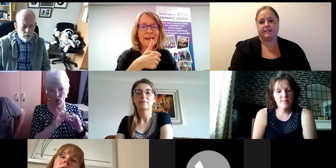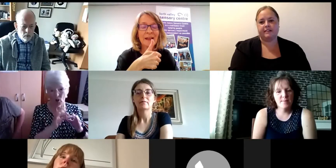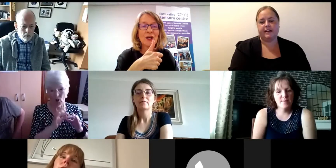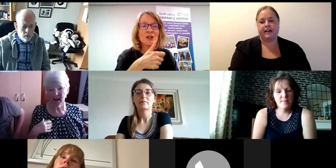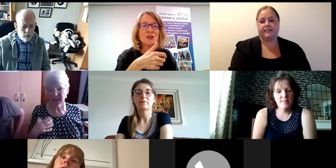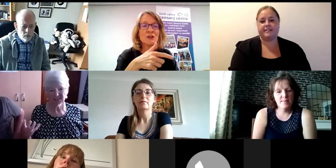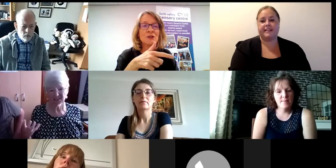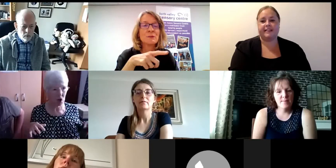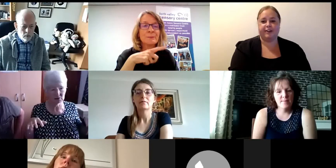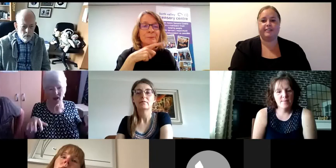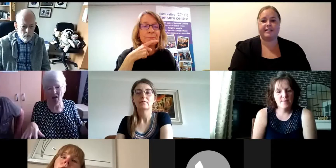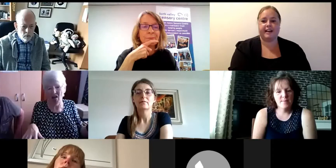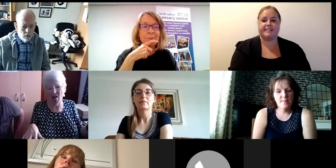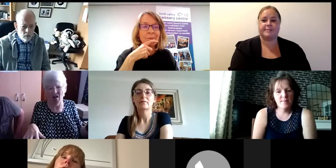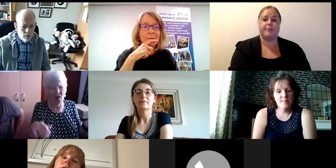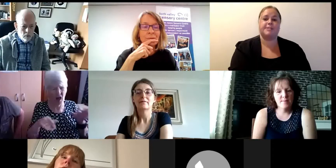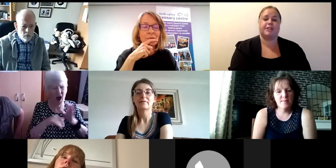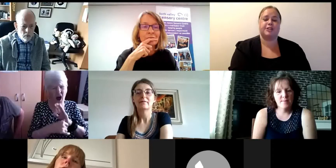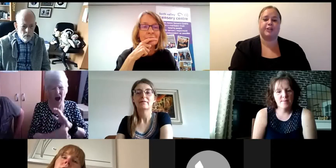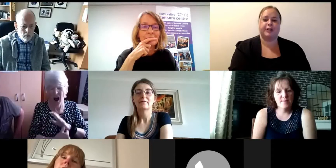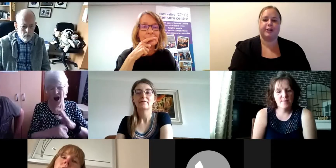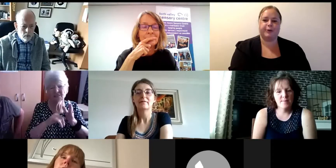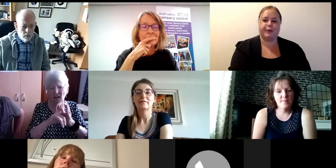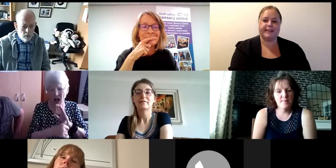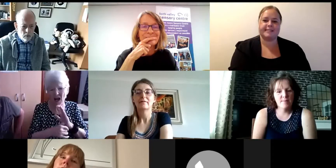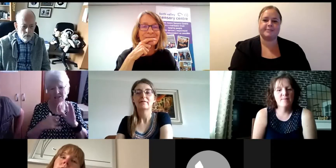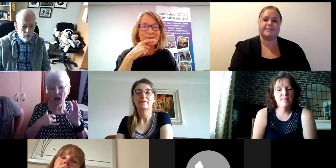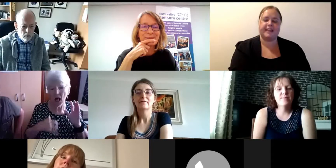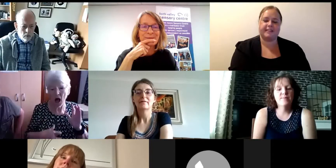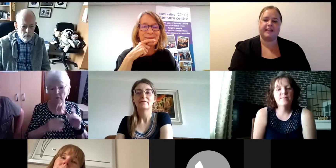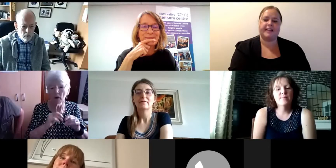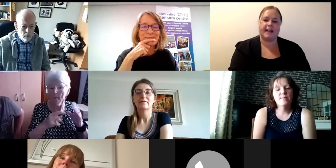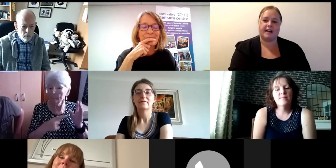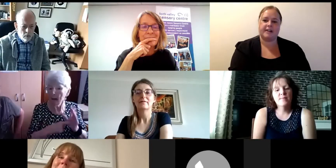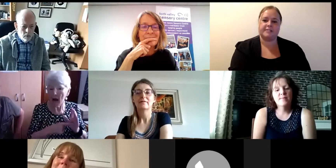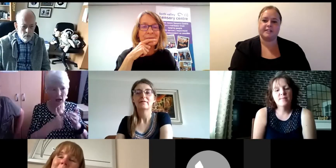So I was a good girl always it was very very hard.